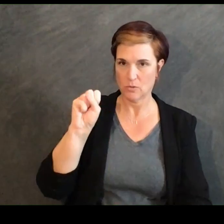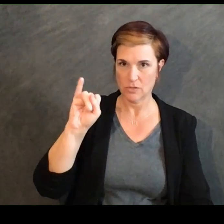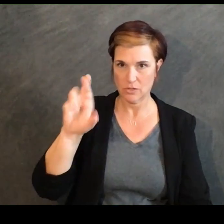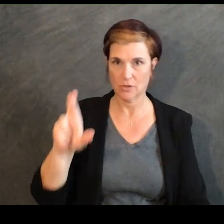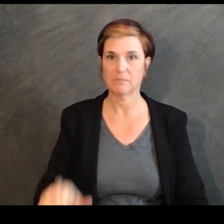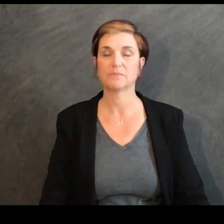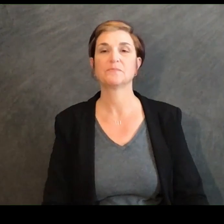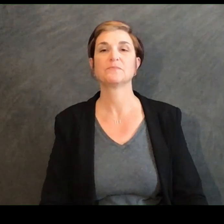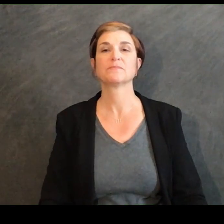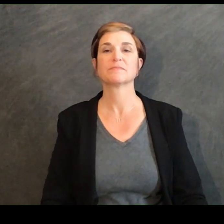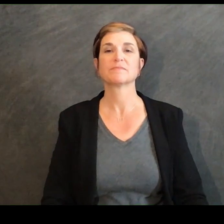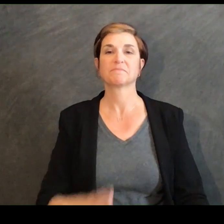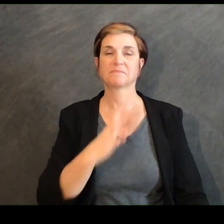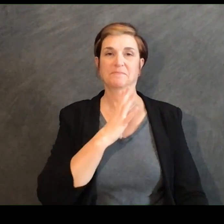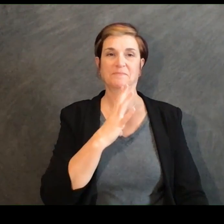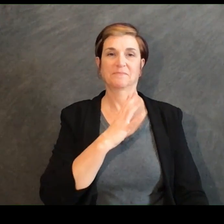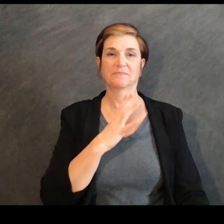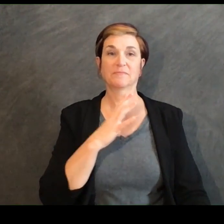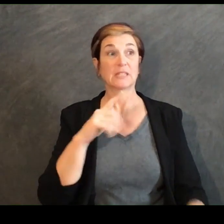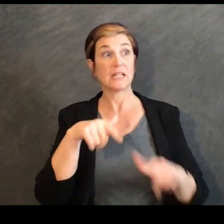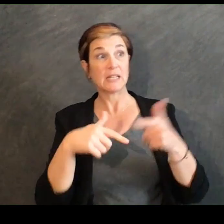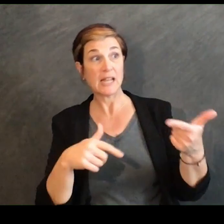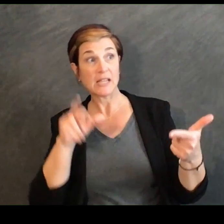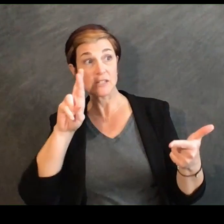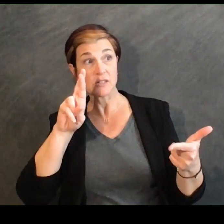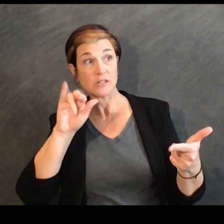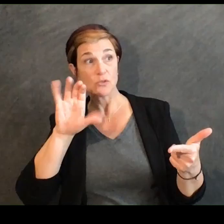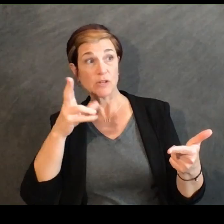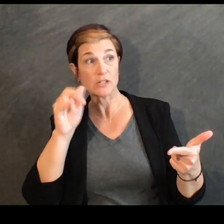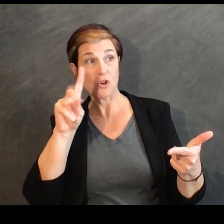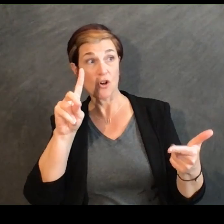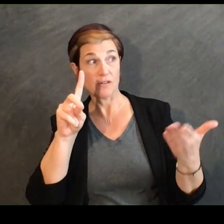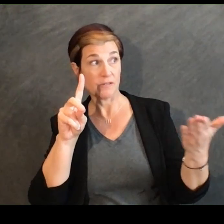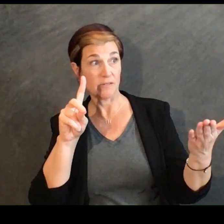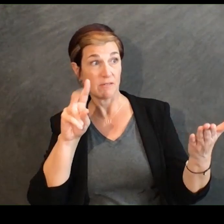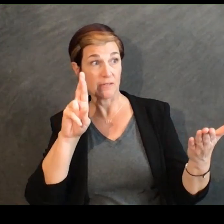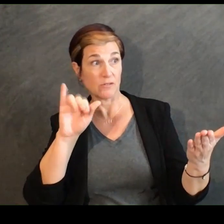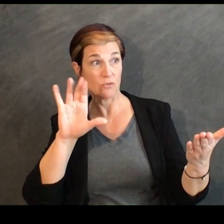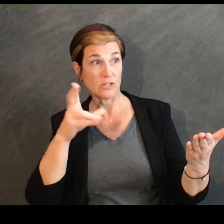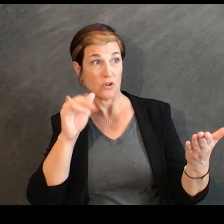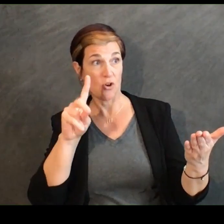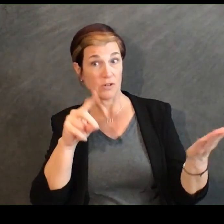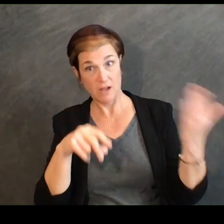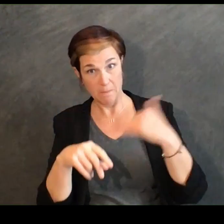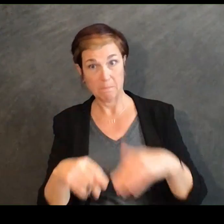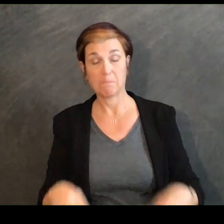here and Richard if you could come up please Richard thank you thank you mr.